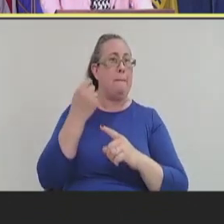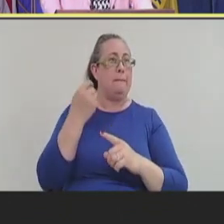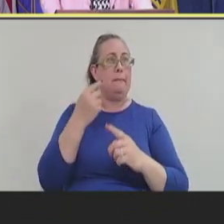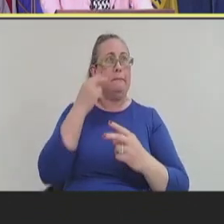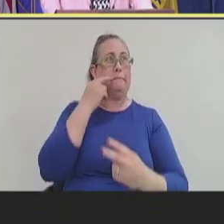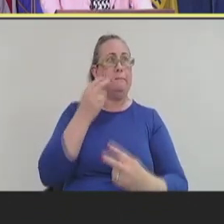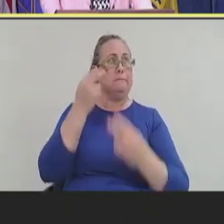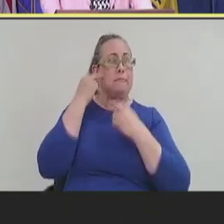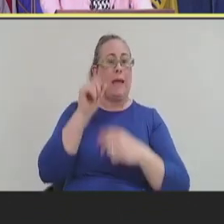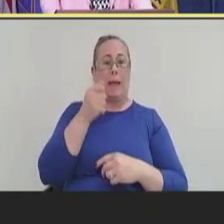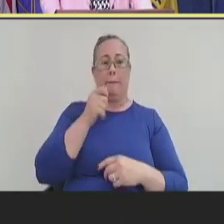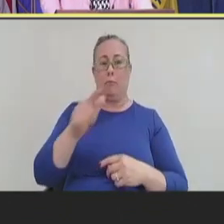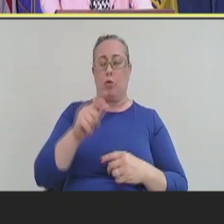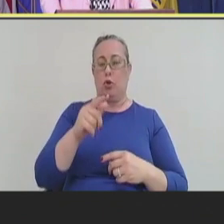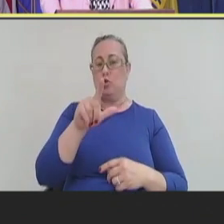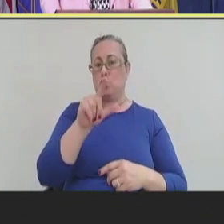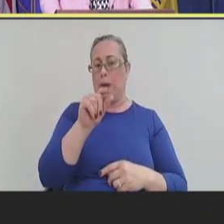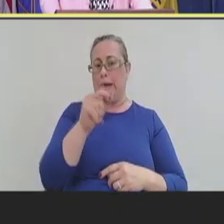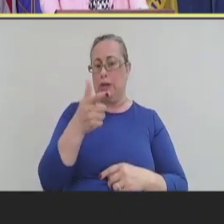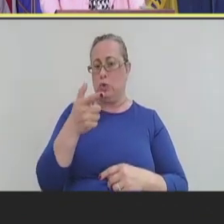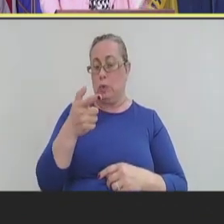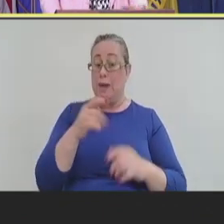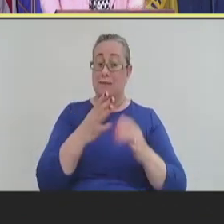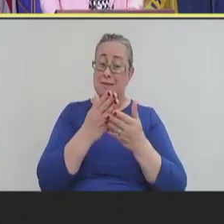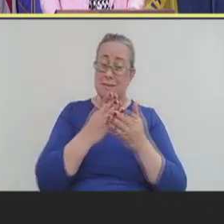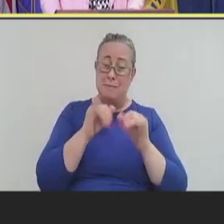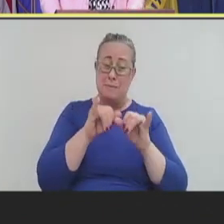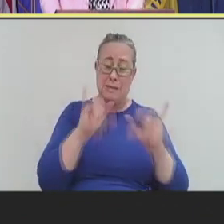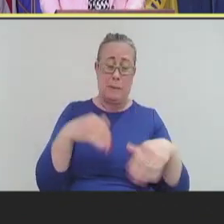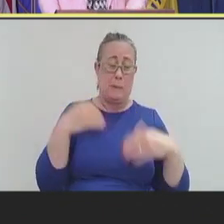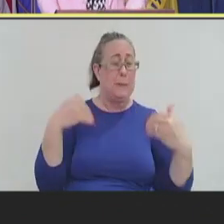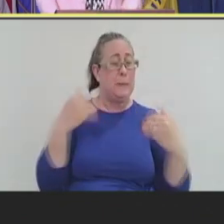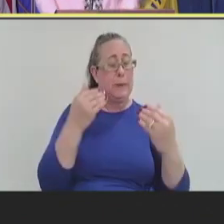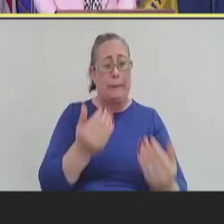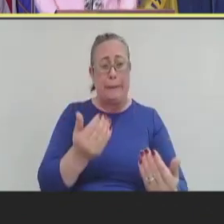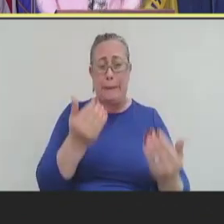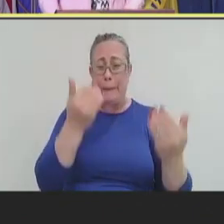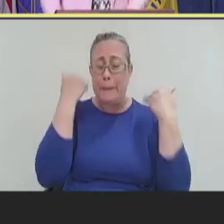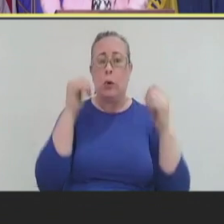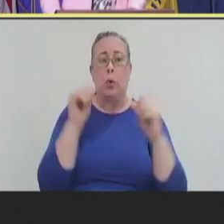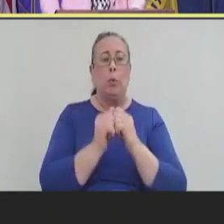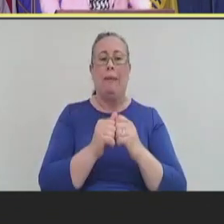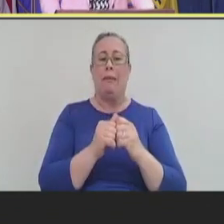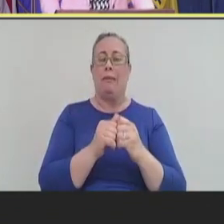some of the systems were just so overwhelmed with the amount of data that it crashed a couple.